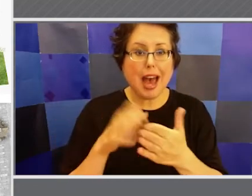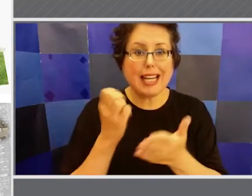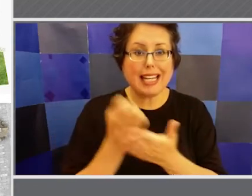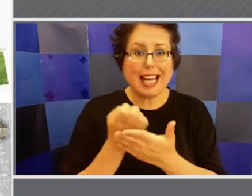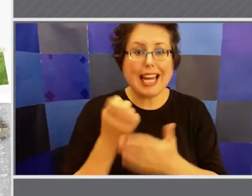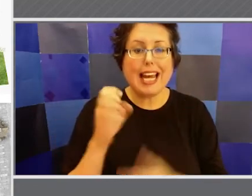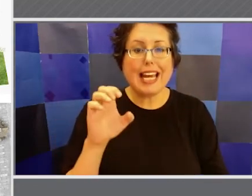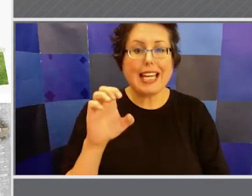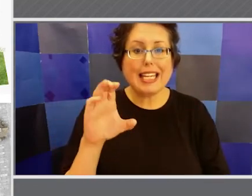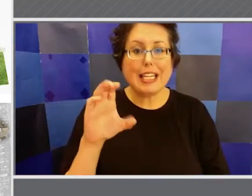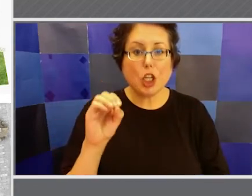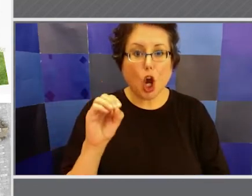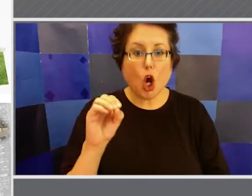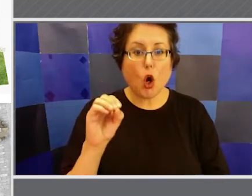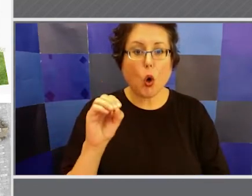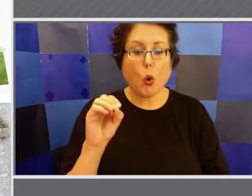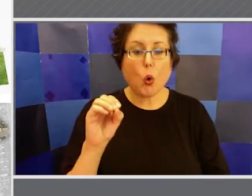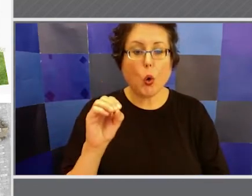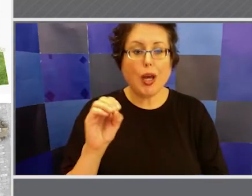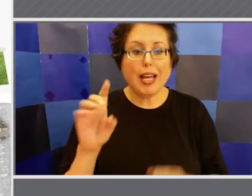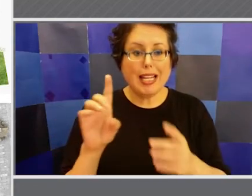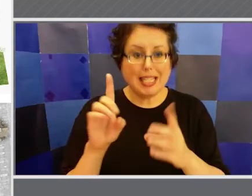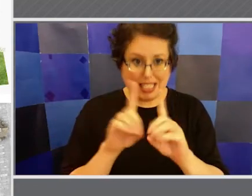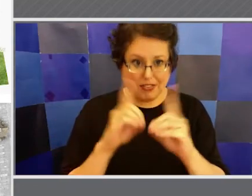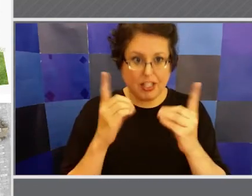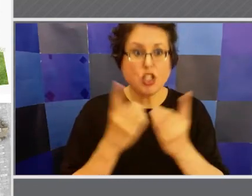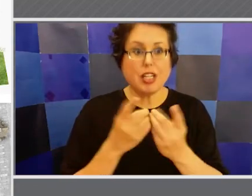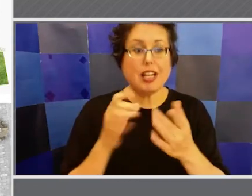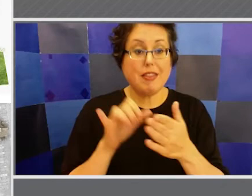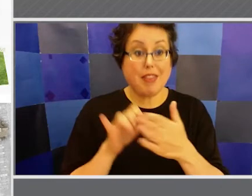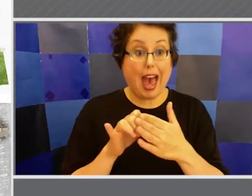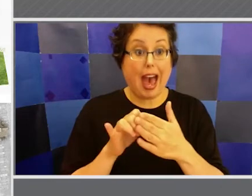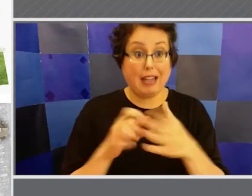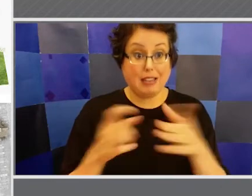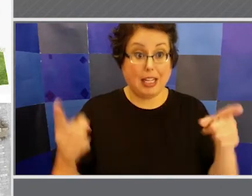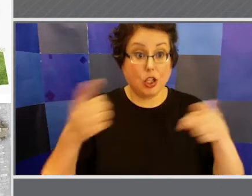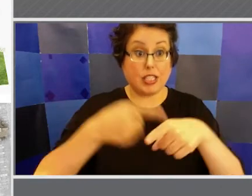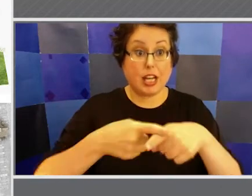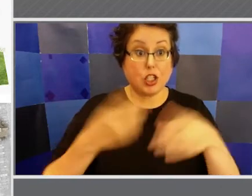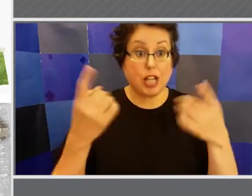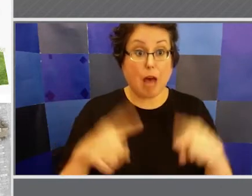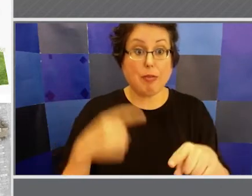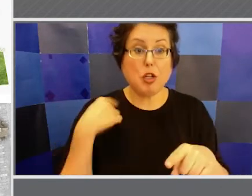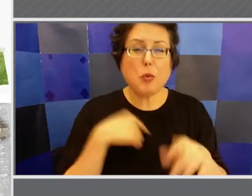The fifth and Dinwiddie intersection where, then we found strategic sites, and then worked